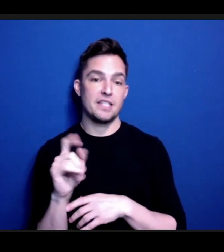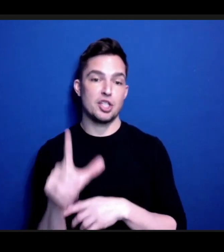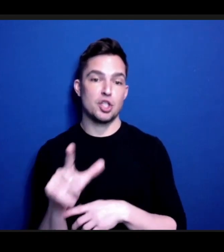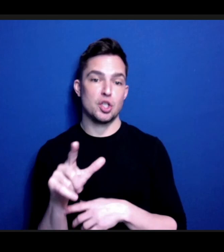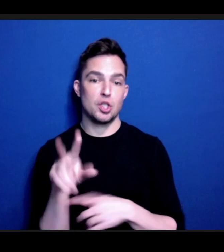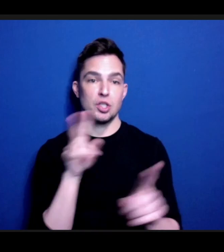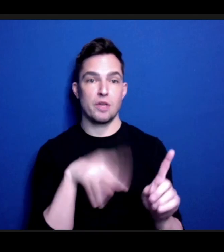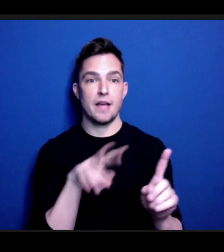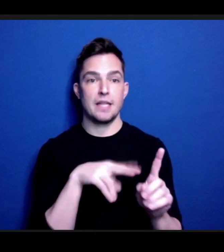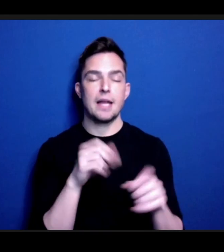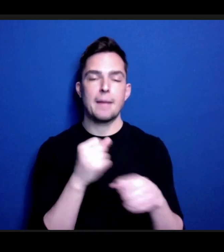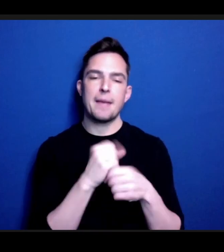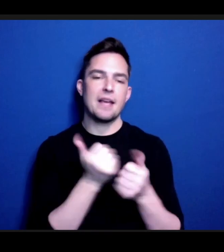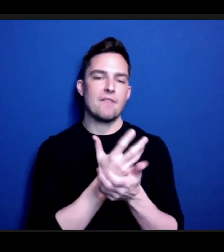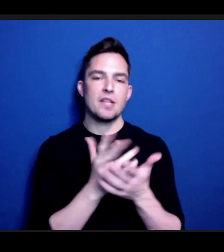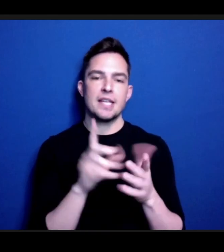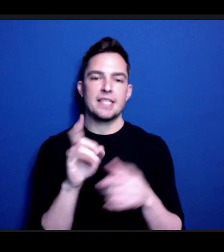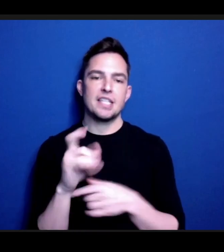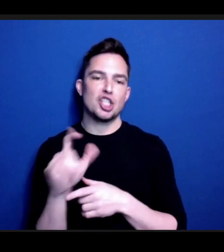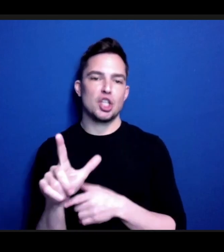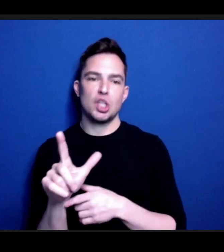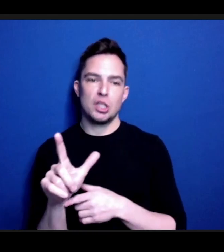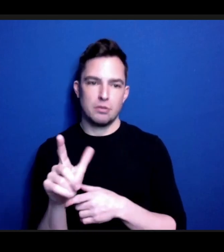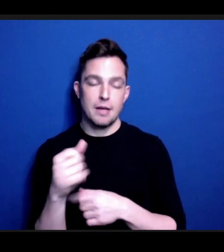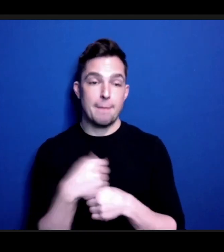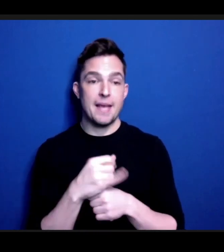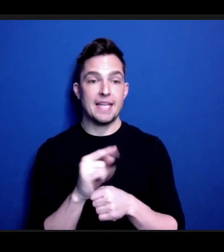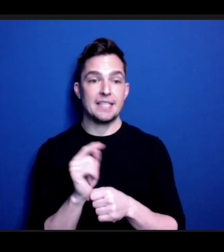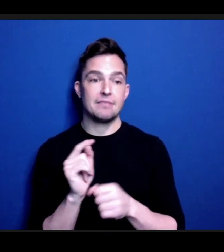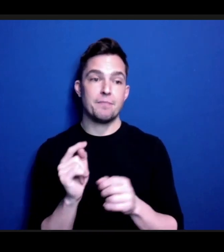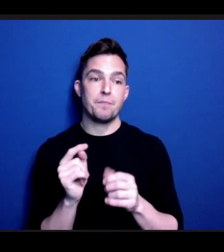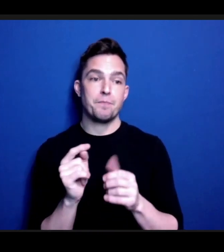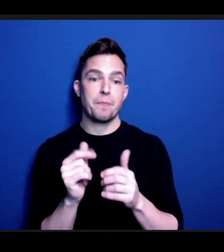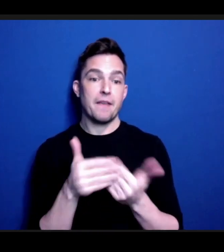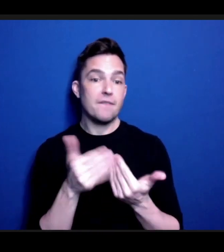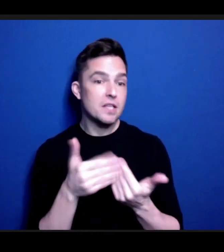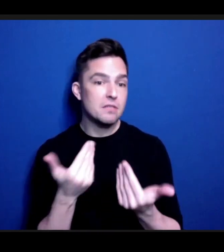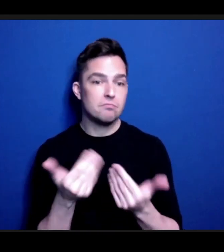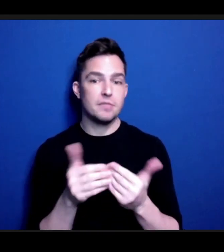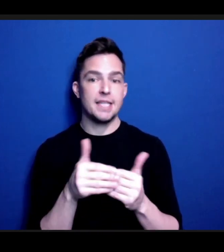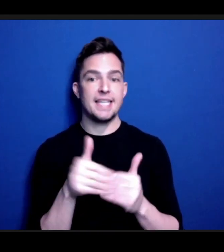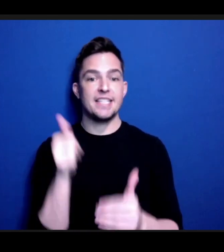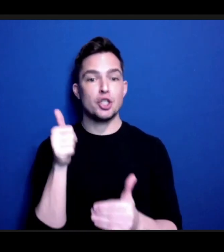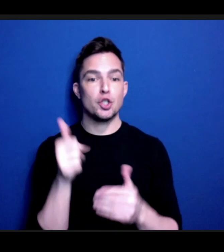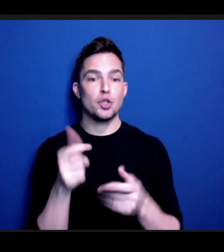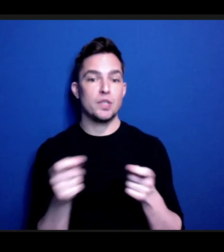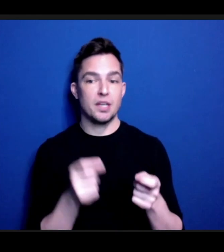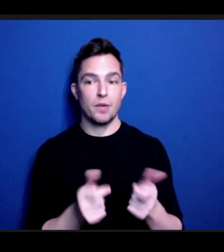So digitising everything to make it "convenient," easier to deal with and easier to get, you